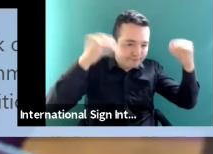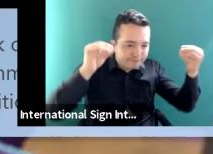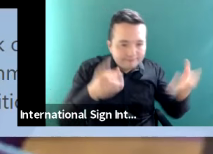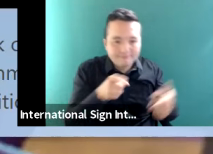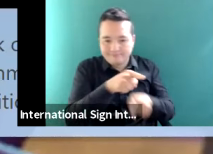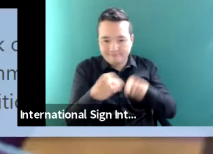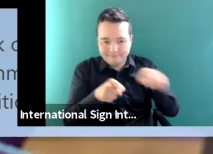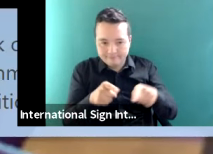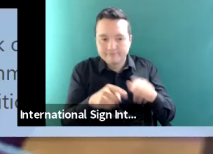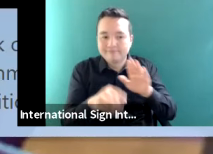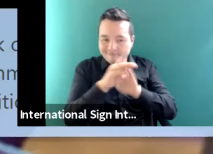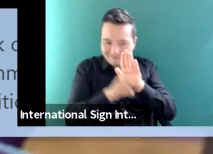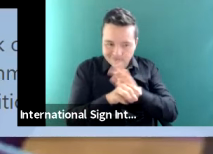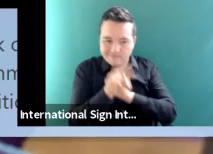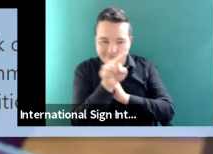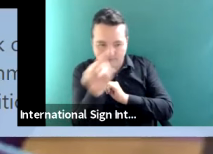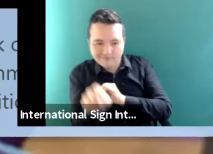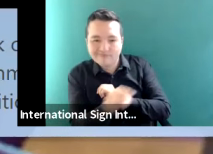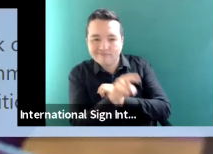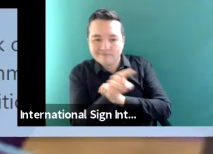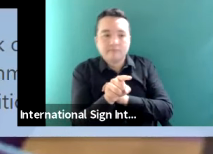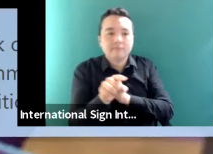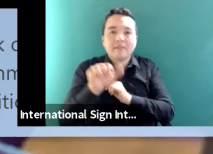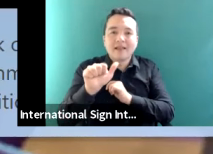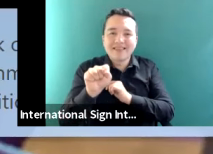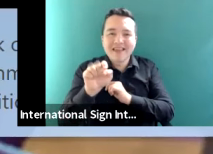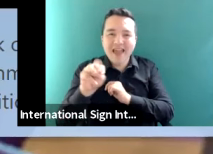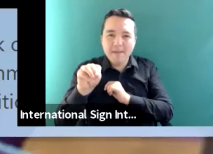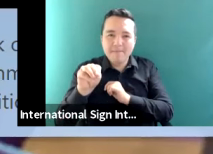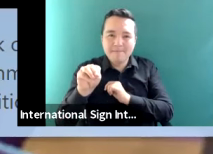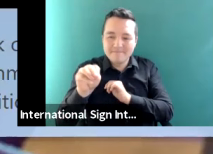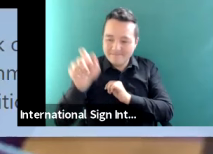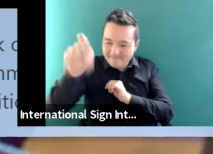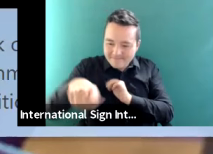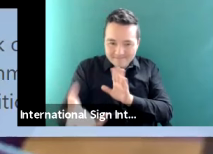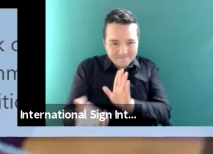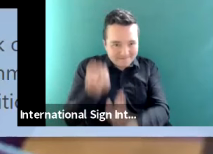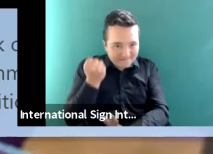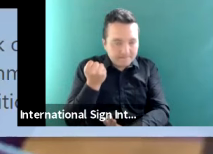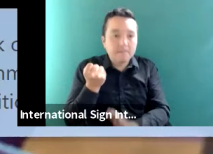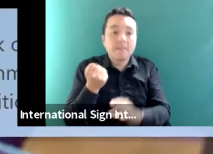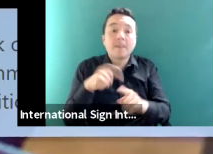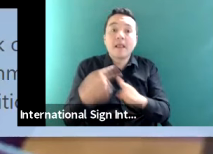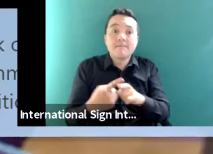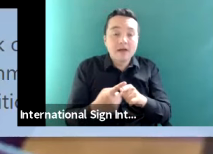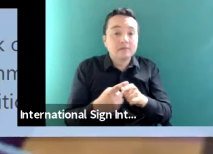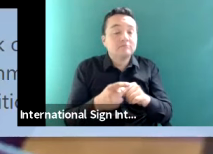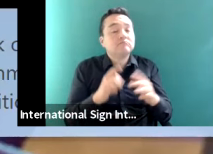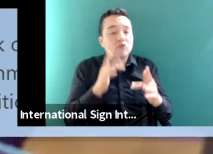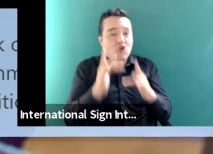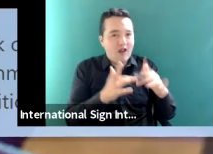These are pictures of the current activities like joining exhibitions to use existed technology.